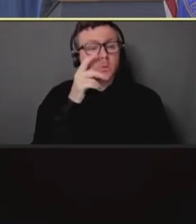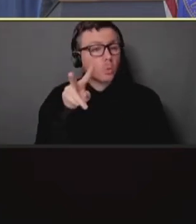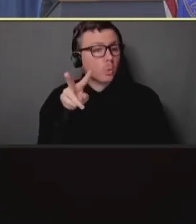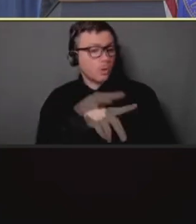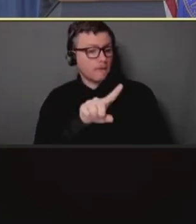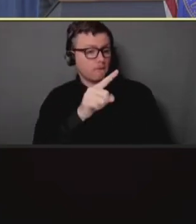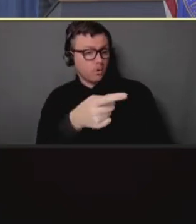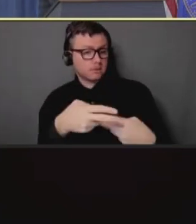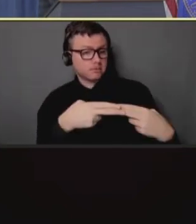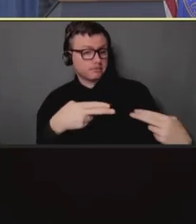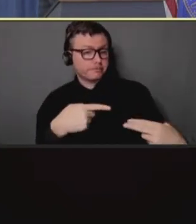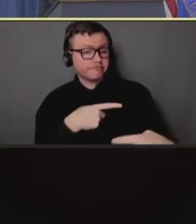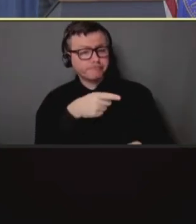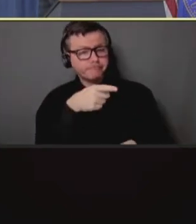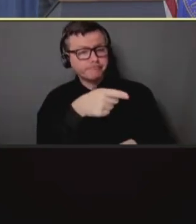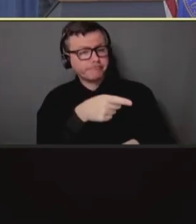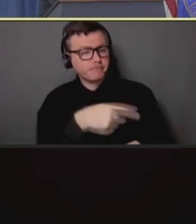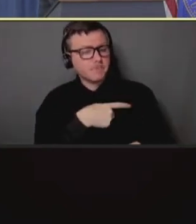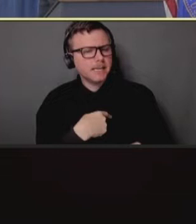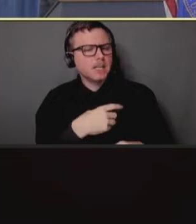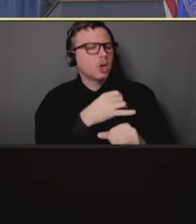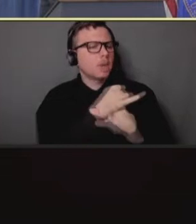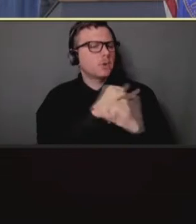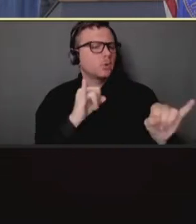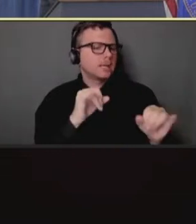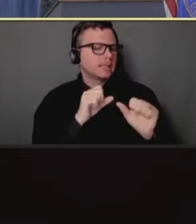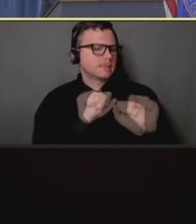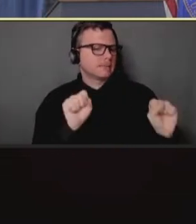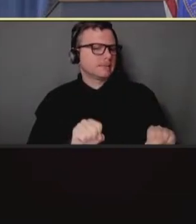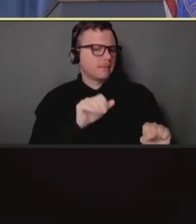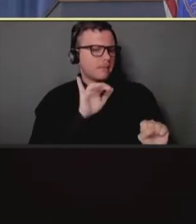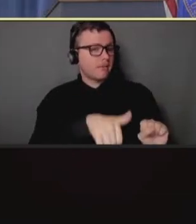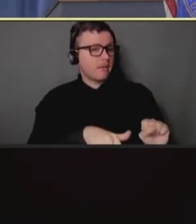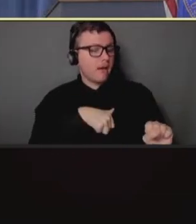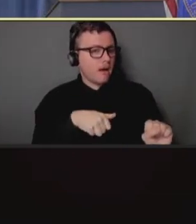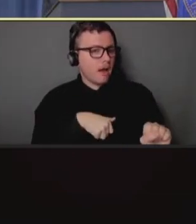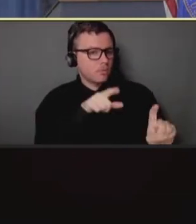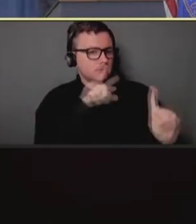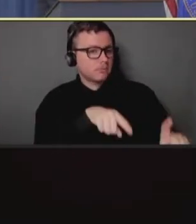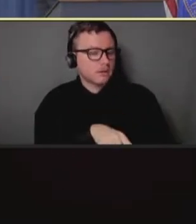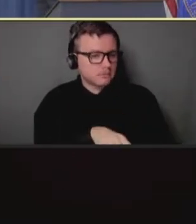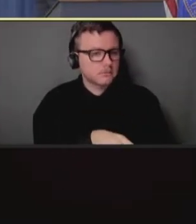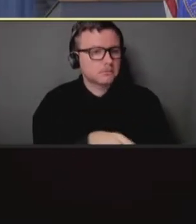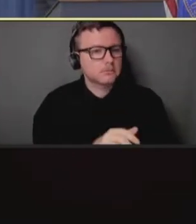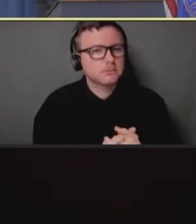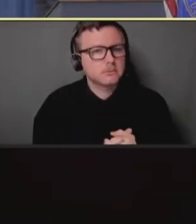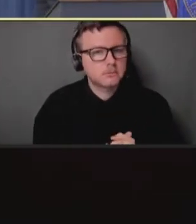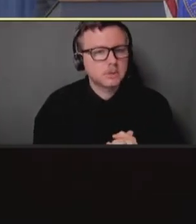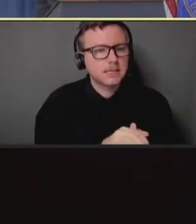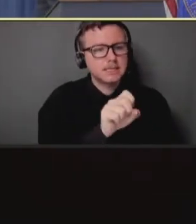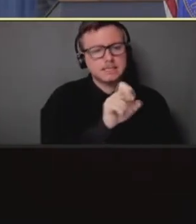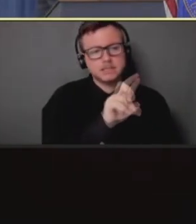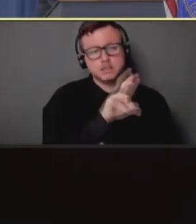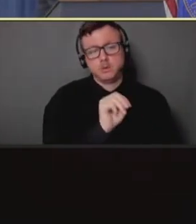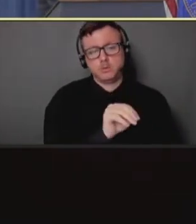This is looking at the immune response, the term responses to the inactivated vaccine